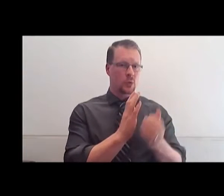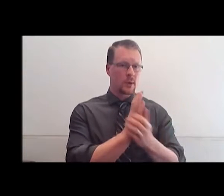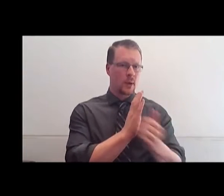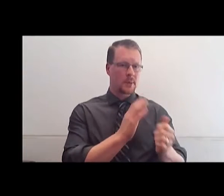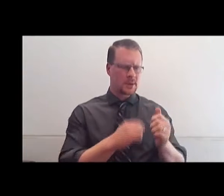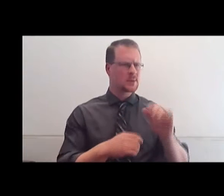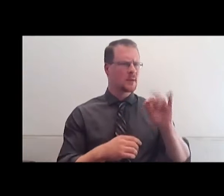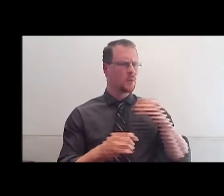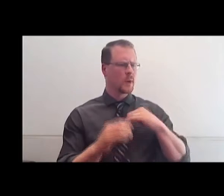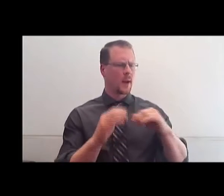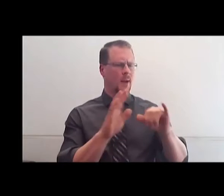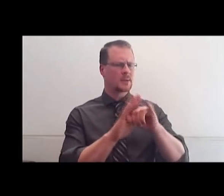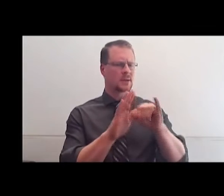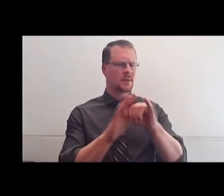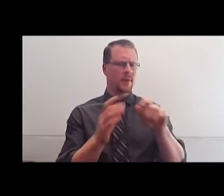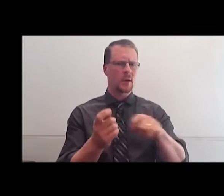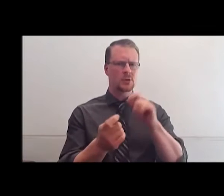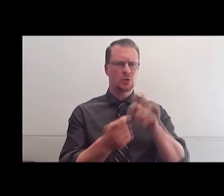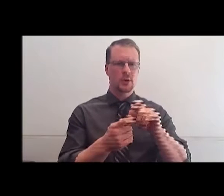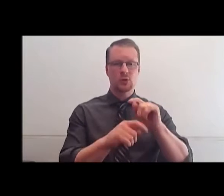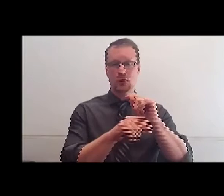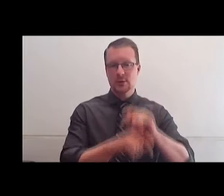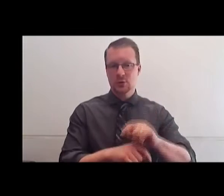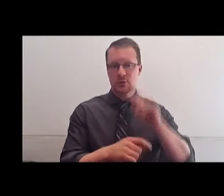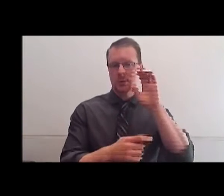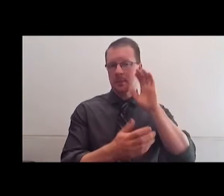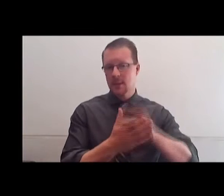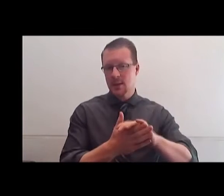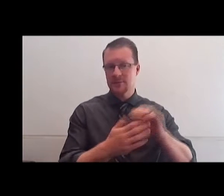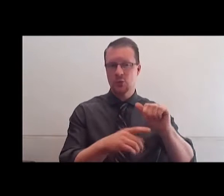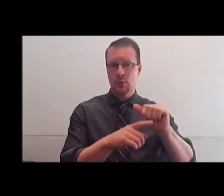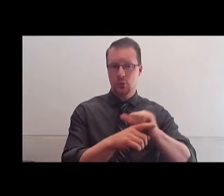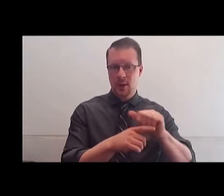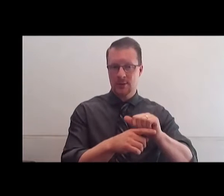As I mentioned with cultural competence, if we identify certain traditions,